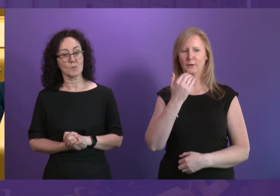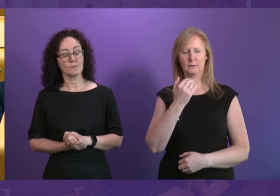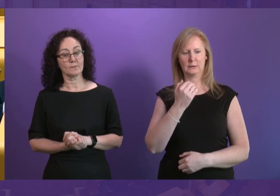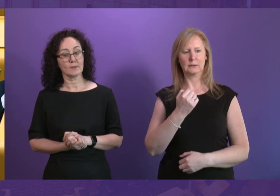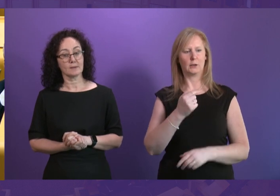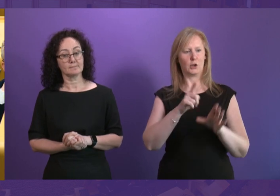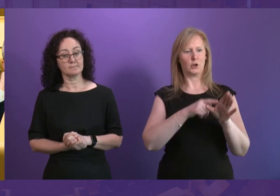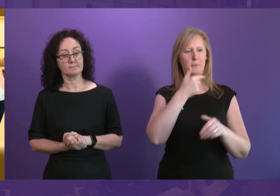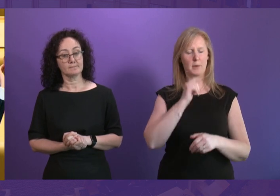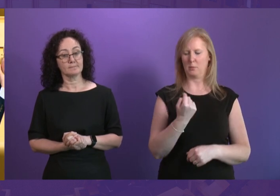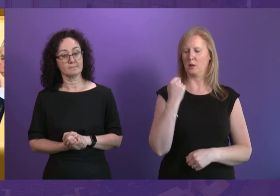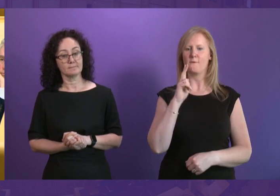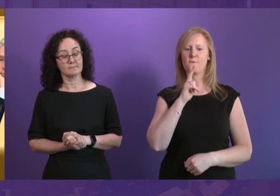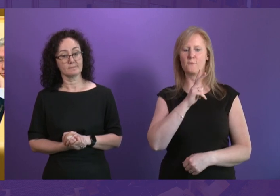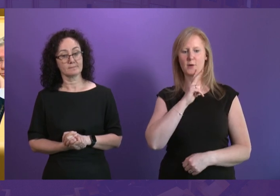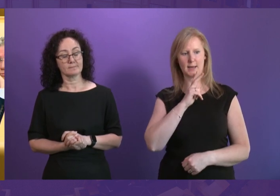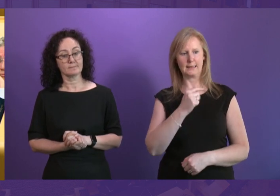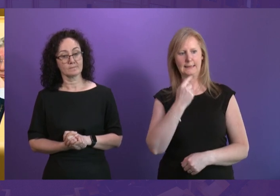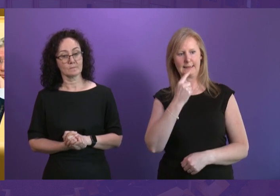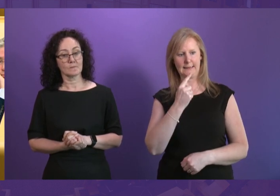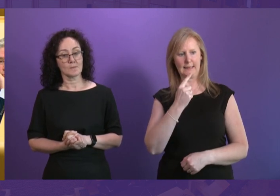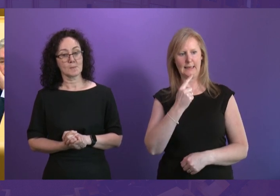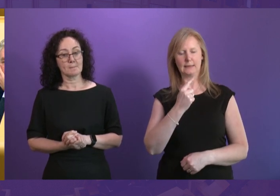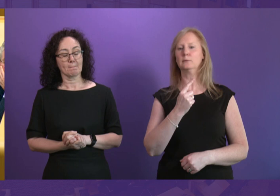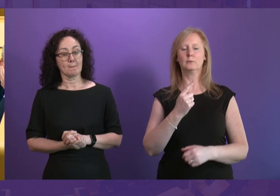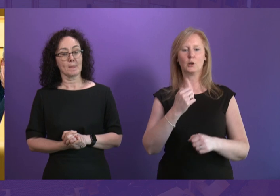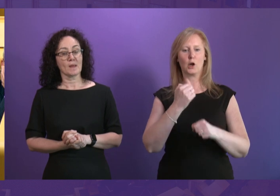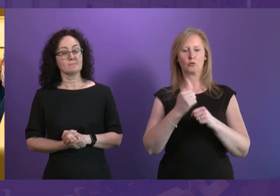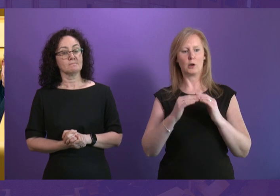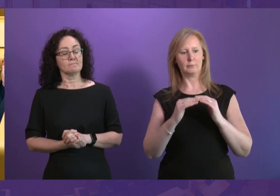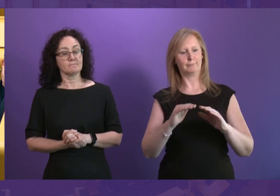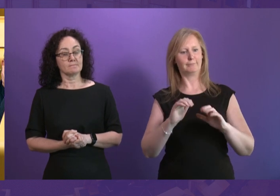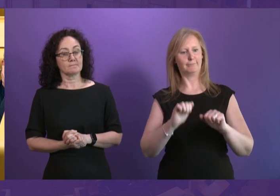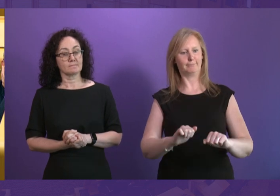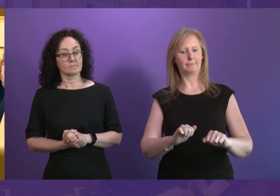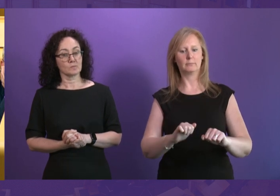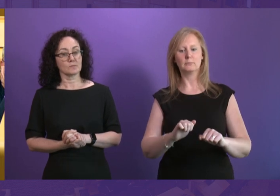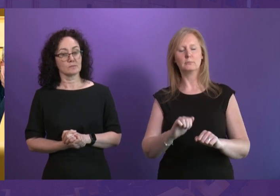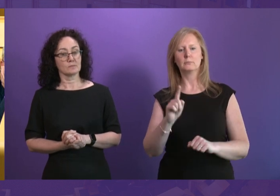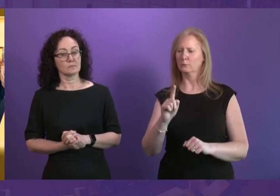gas in the ground. I will ask a question on their behalf: does the First Minister acknowledge